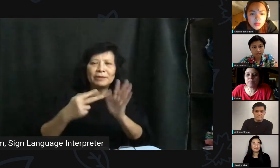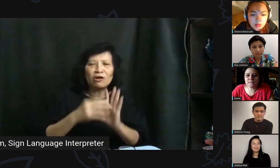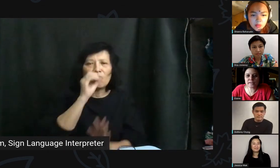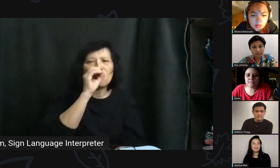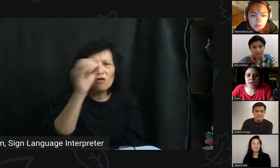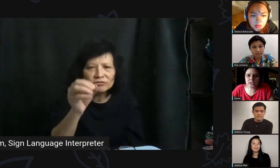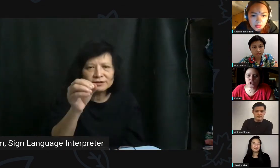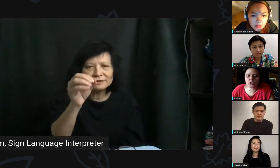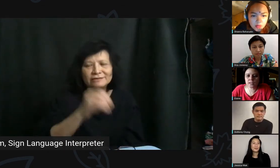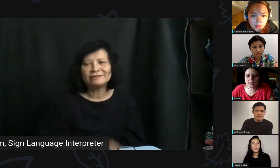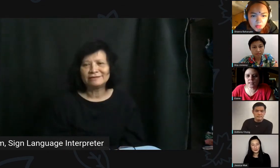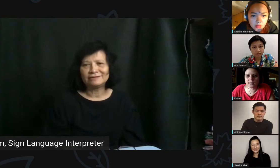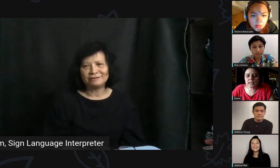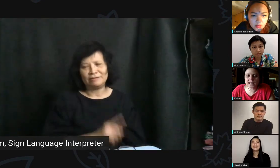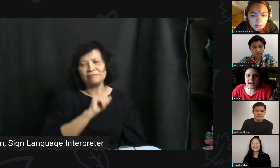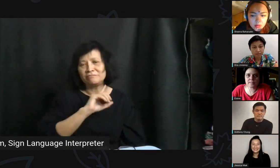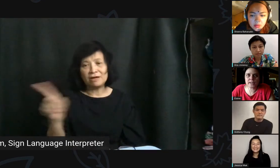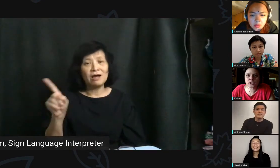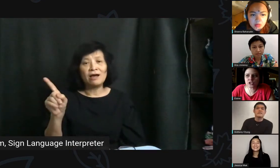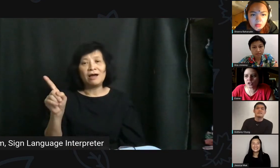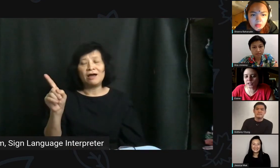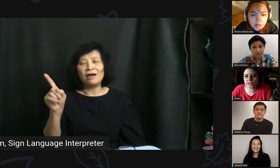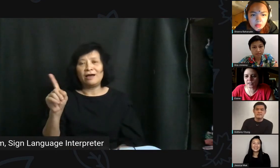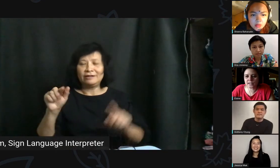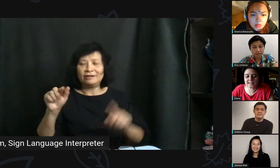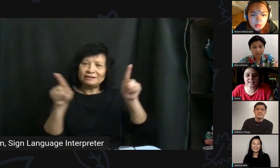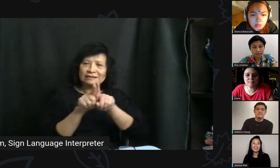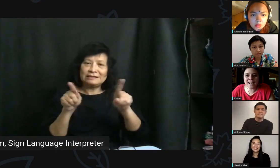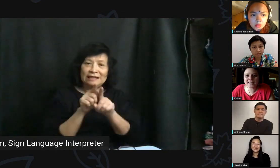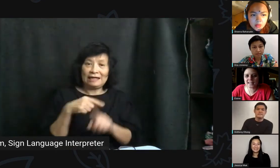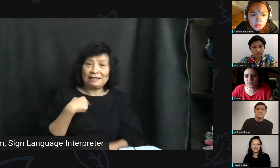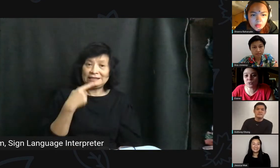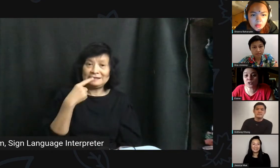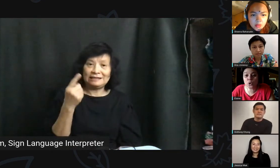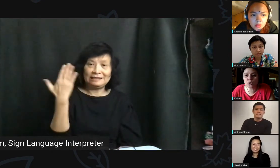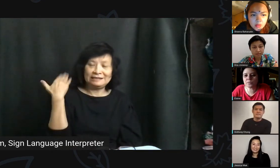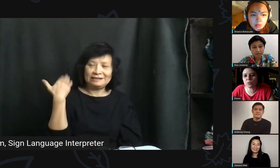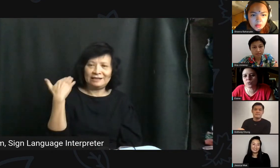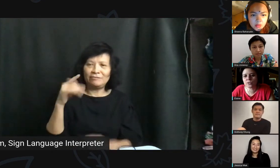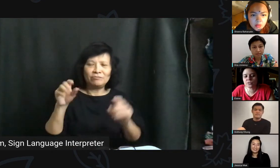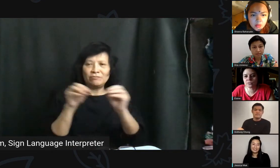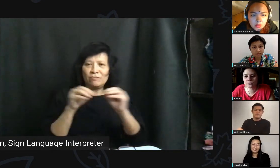But very much like I mentioned earlier, cinematic, use storyboard.